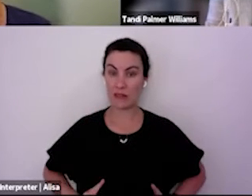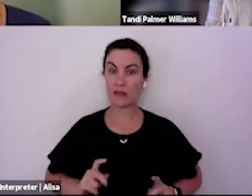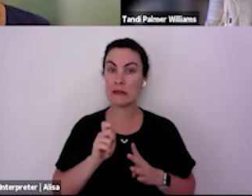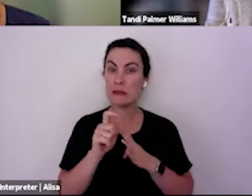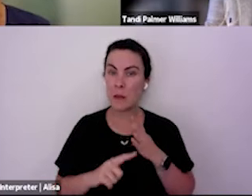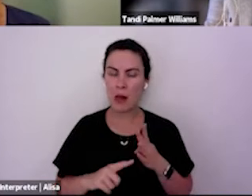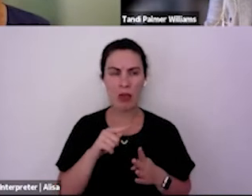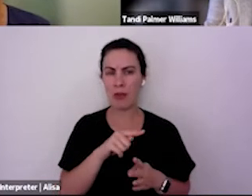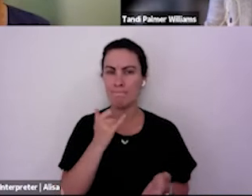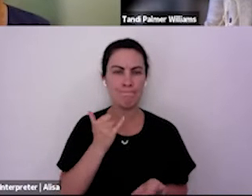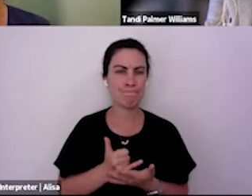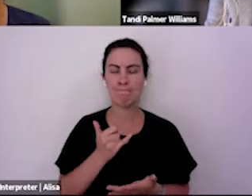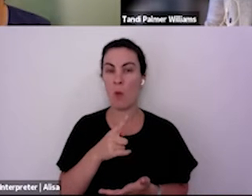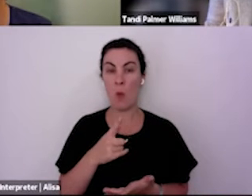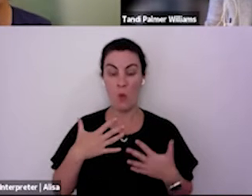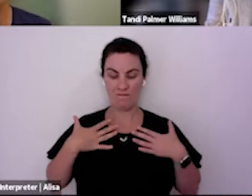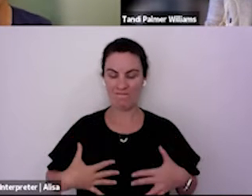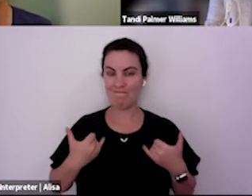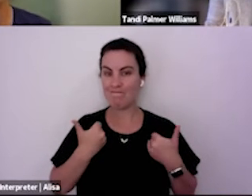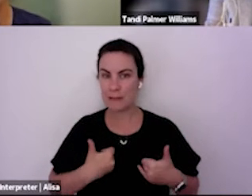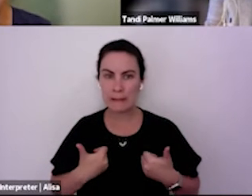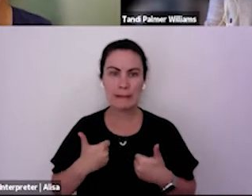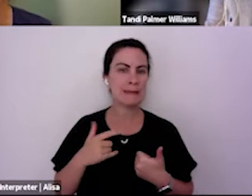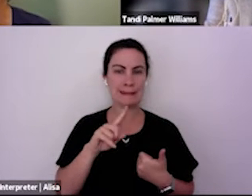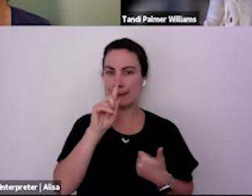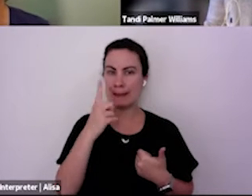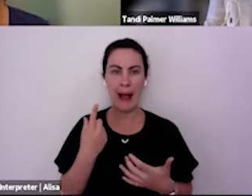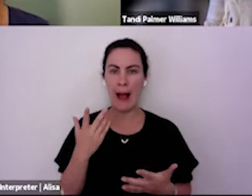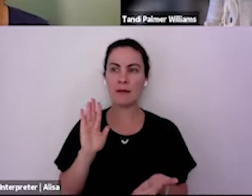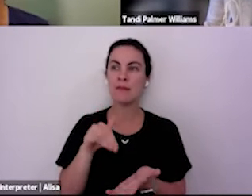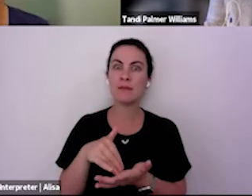So, that's been a really important piece coming through and actually will help to really give